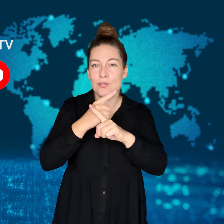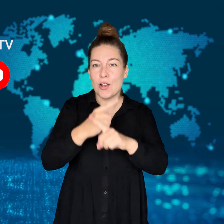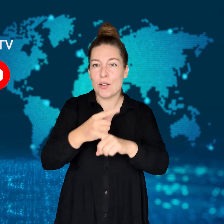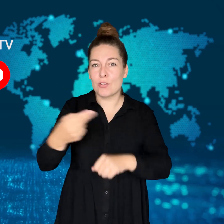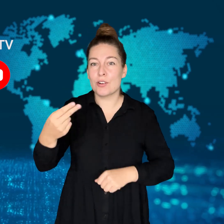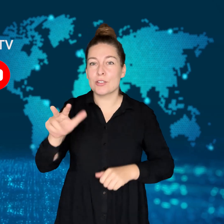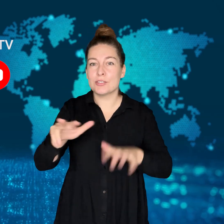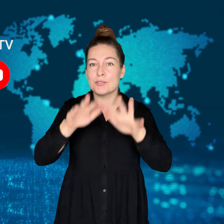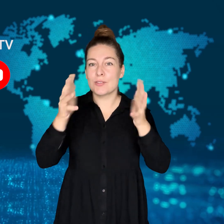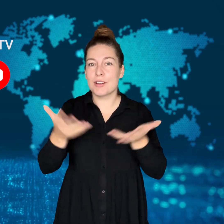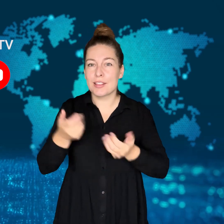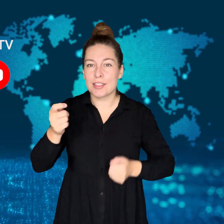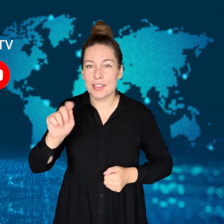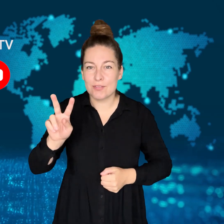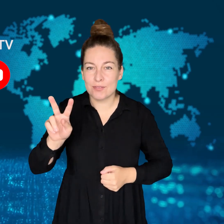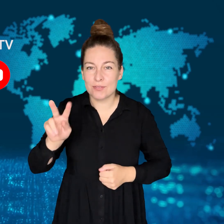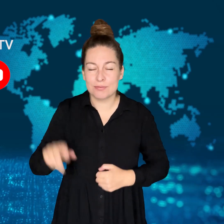to get new video updates!